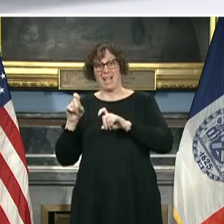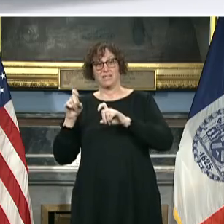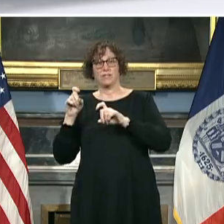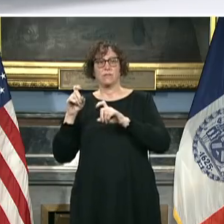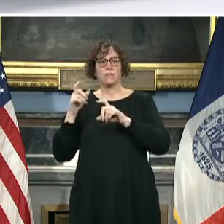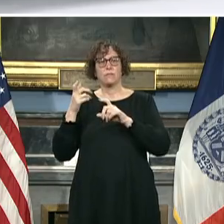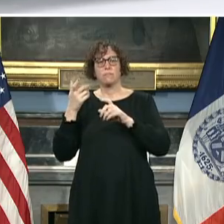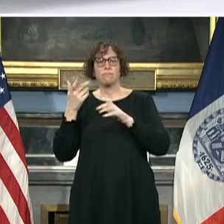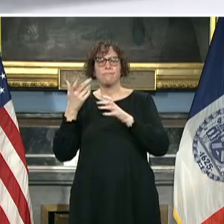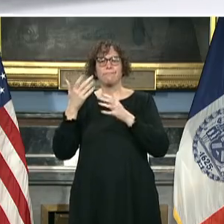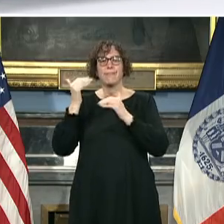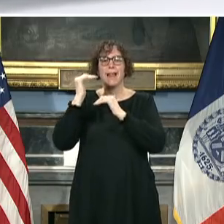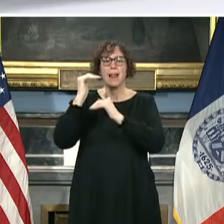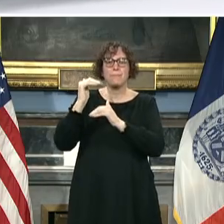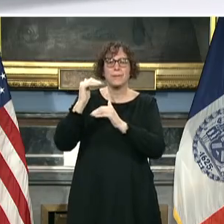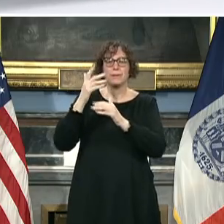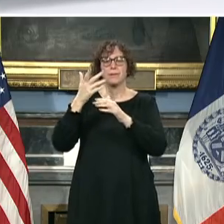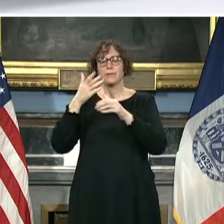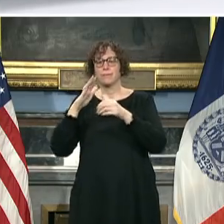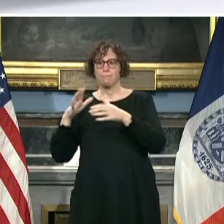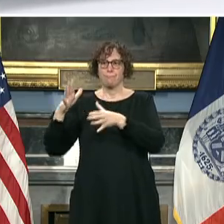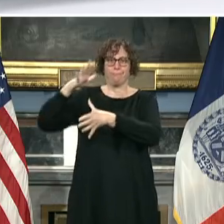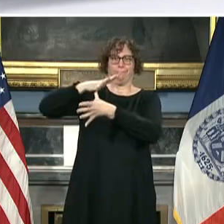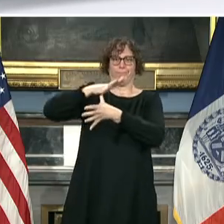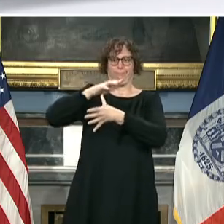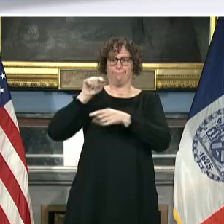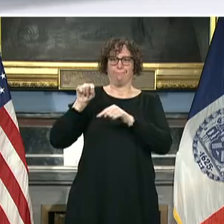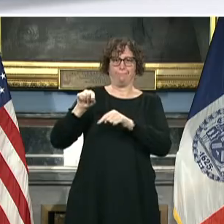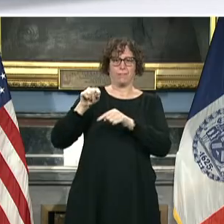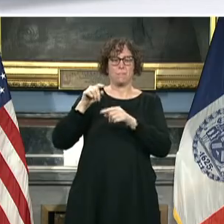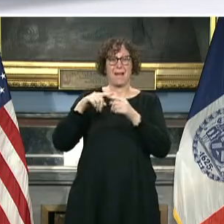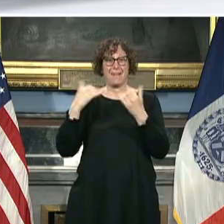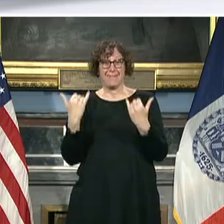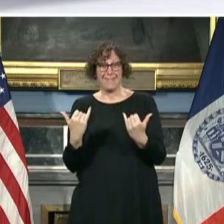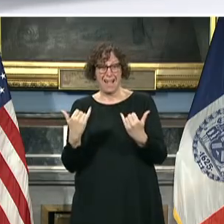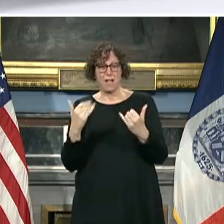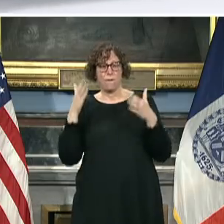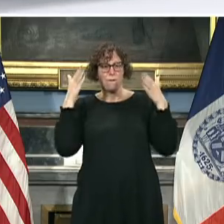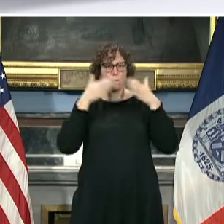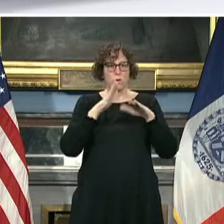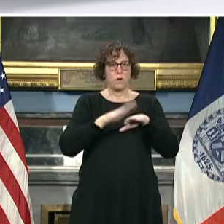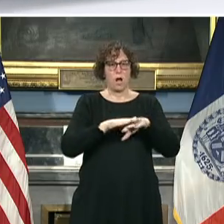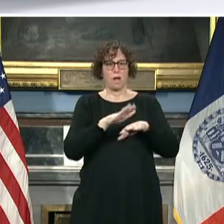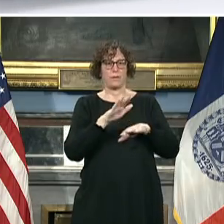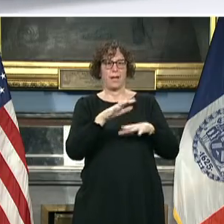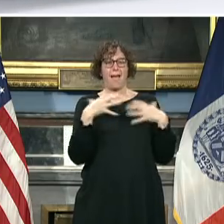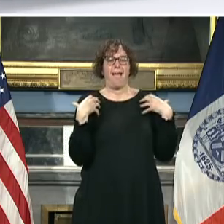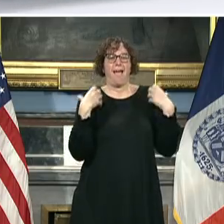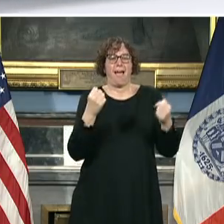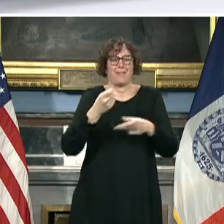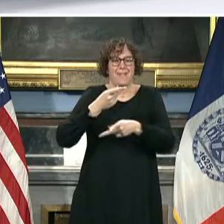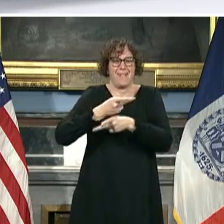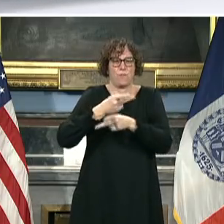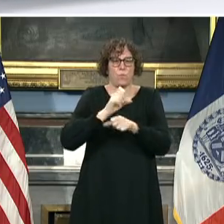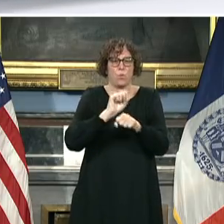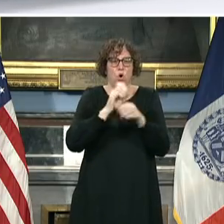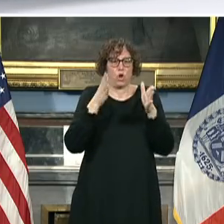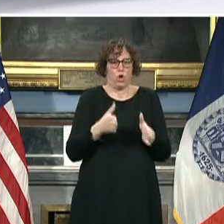YORK CITY TO MAKING MORE TESTING AVAILABLE TO OUR EMPLOYEES, OUR HEROS WHO ARE